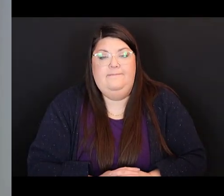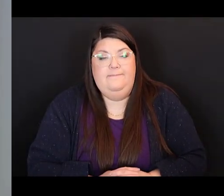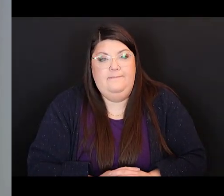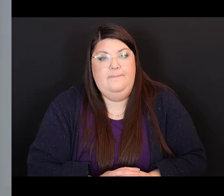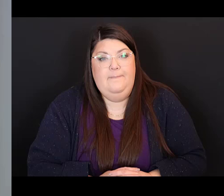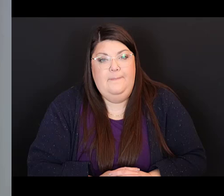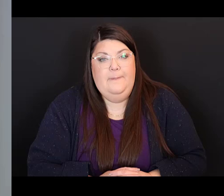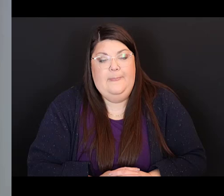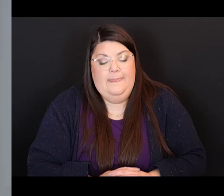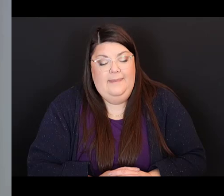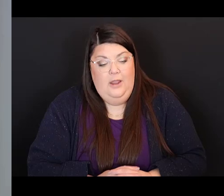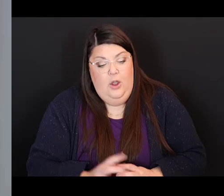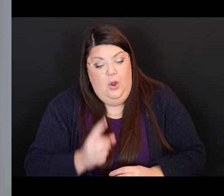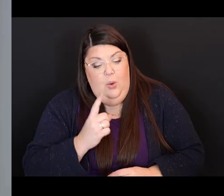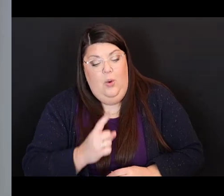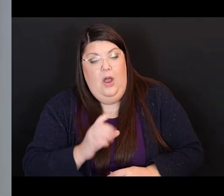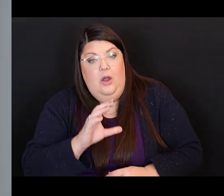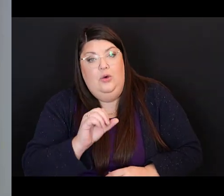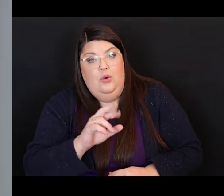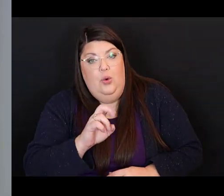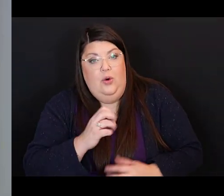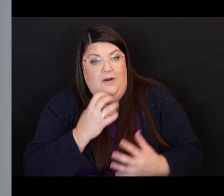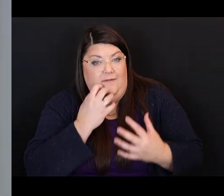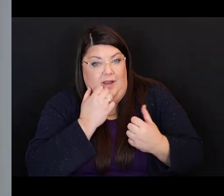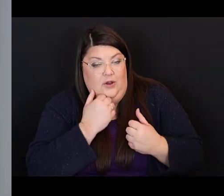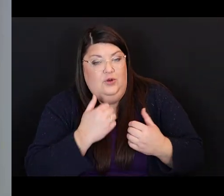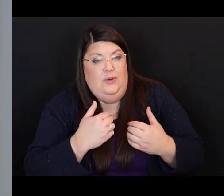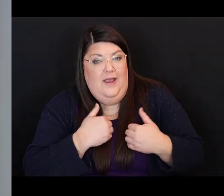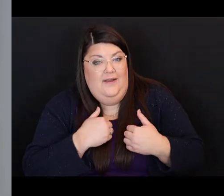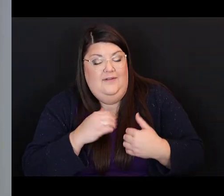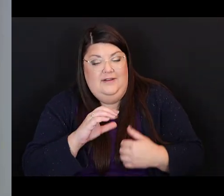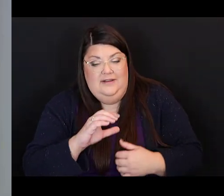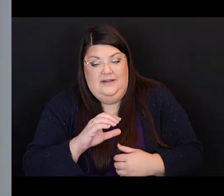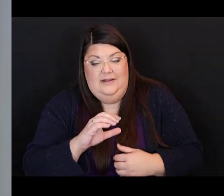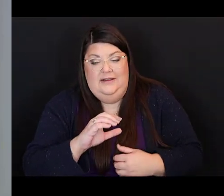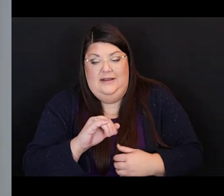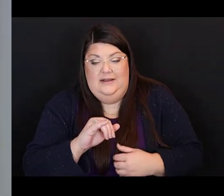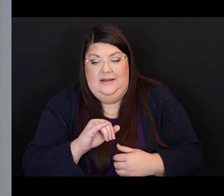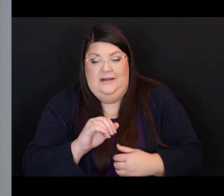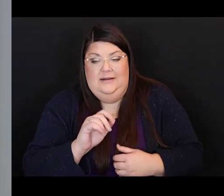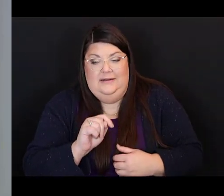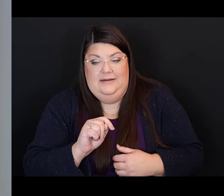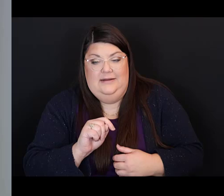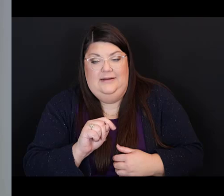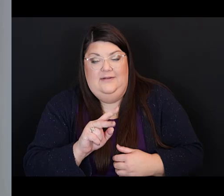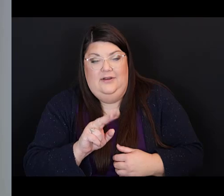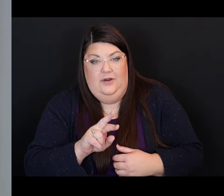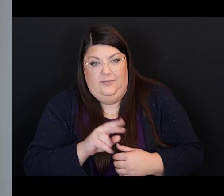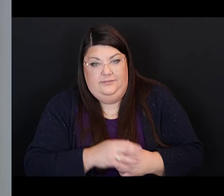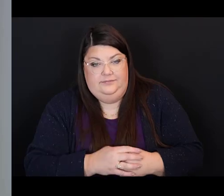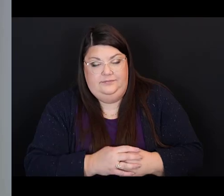[John] Yeah so one of one of the core values we have at CIT-VR is we very much